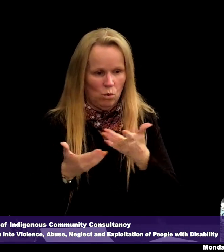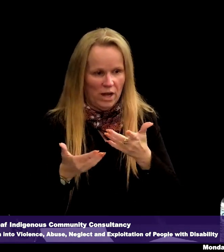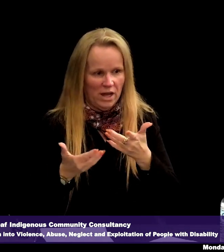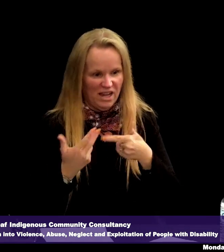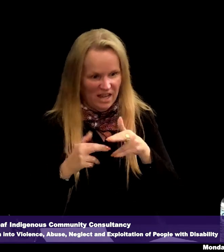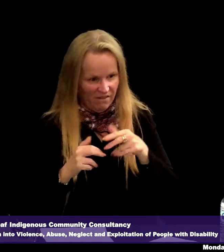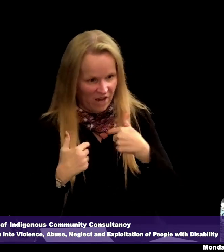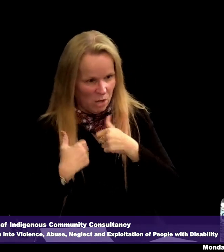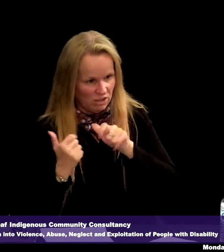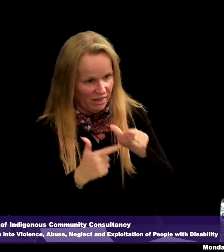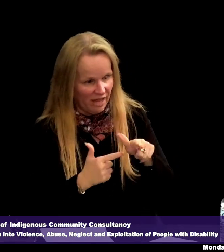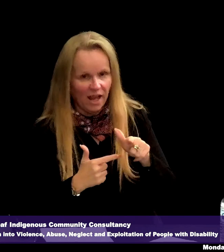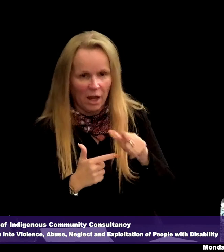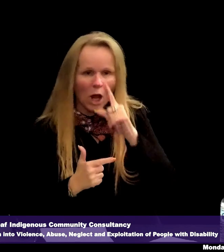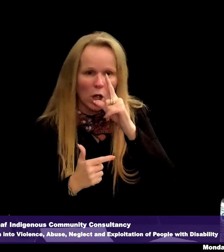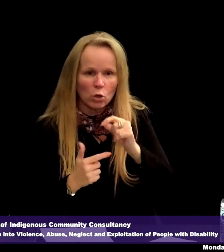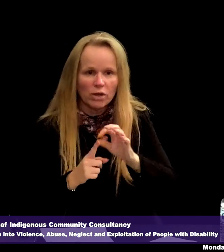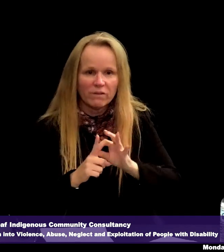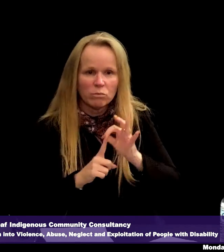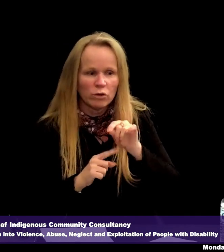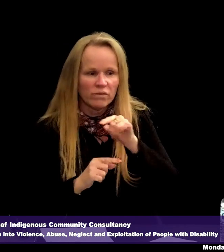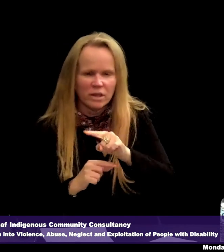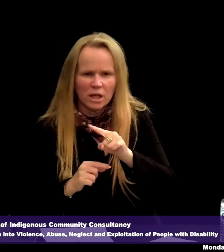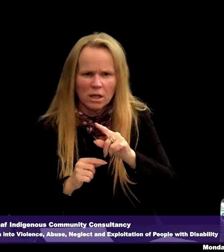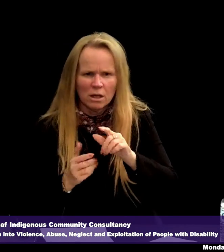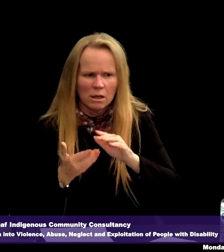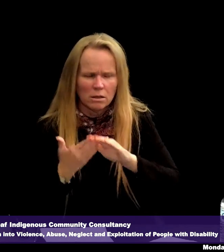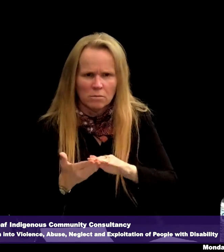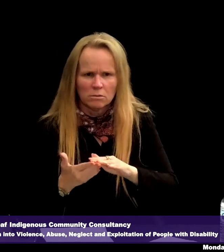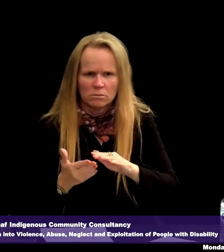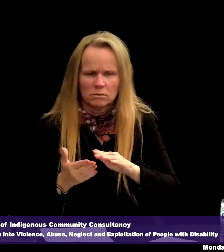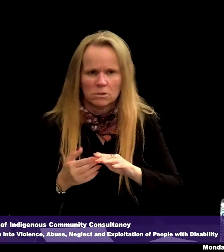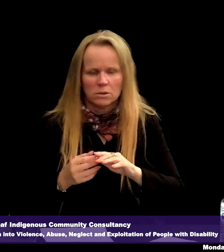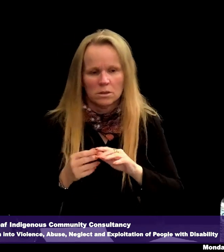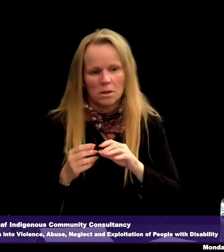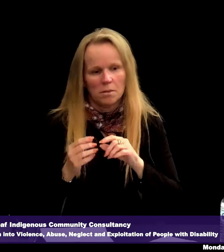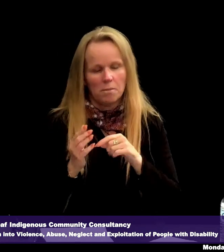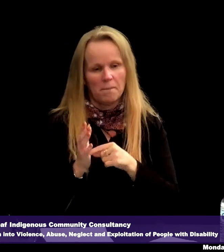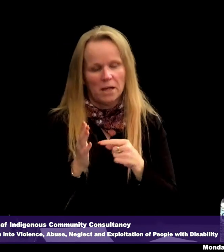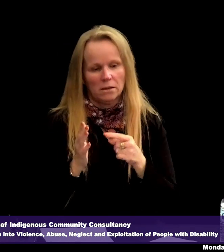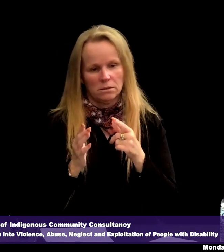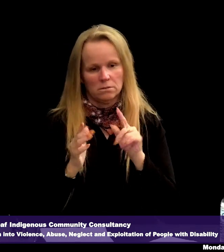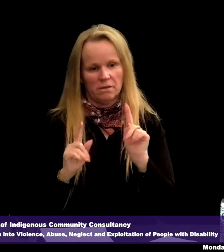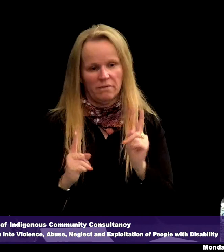constantly amazed and I think to myself, well, if I had been there, I could have improved their situation and provided some assistance.